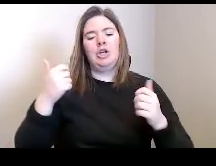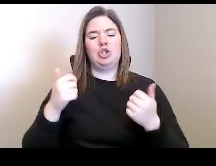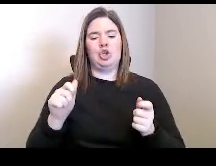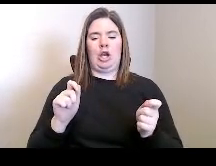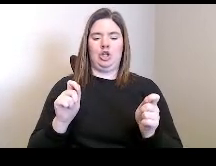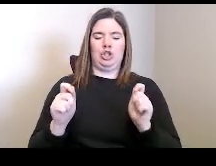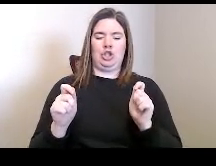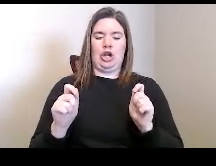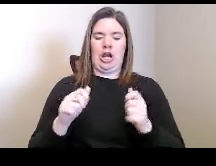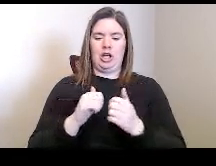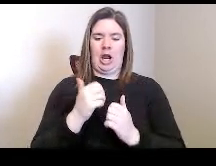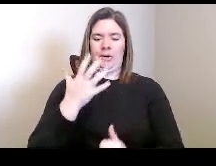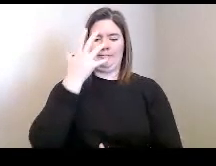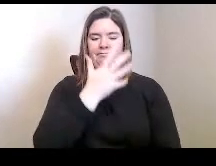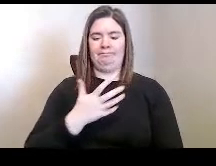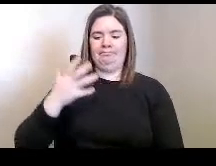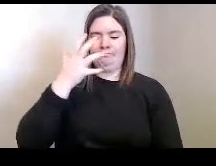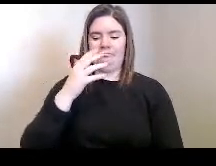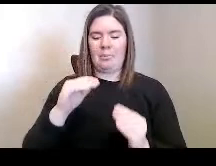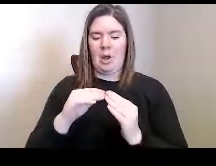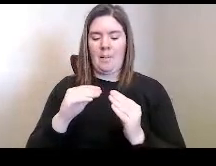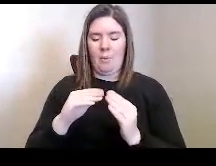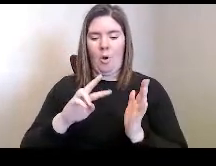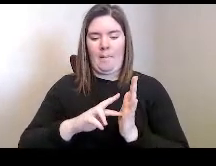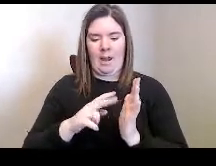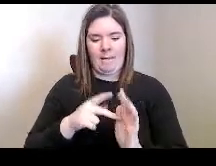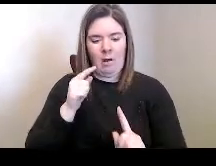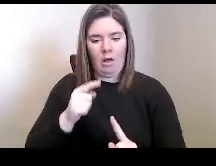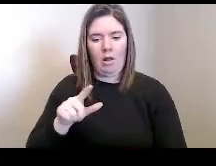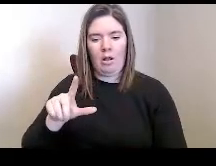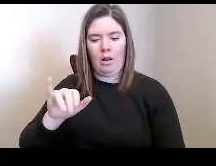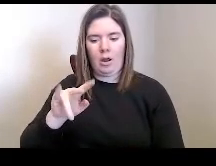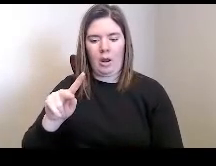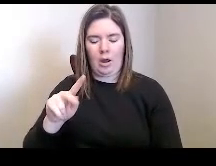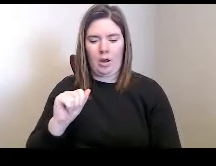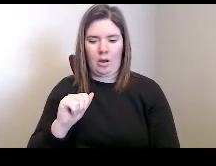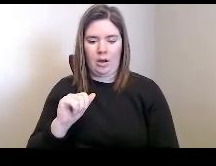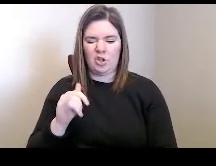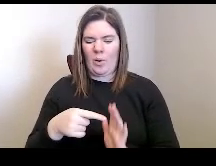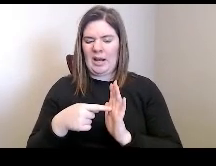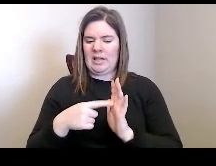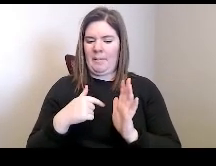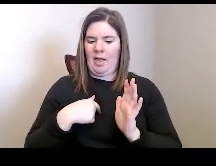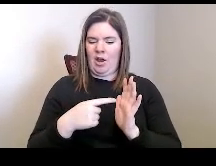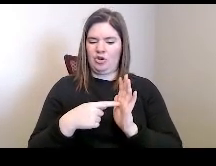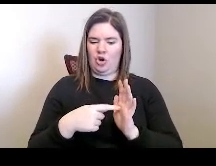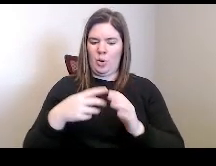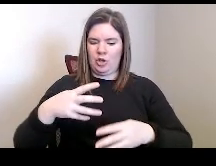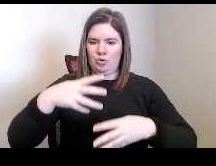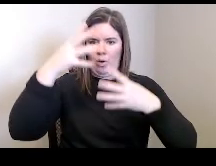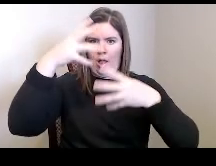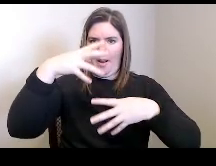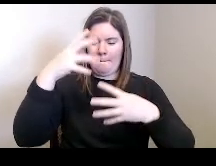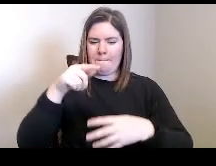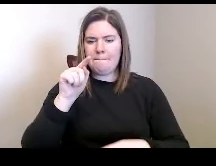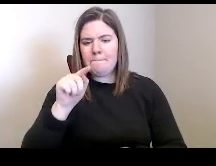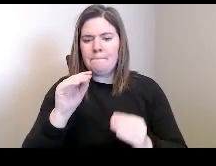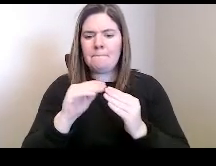So, in the example of this document, I'm going to scroll up. We have here, "More information about low-cost high, impact